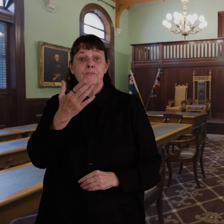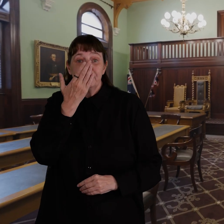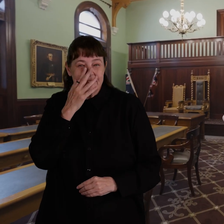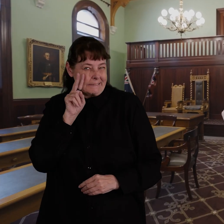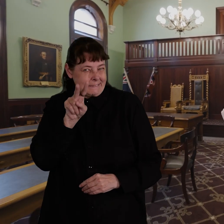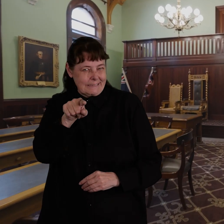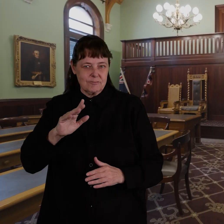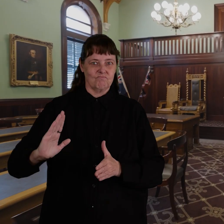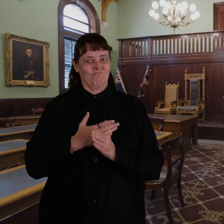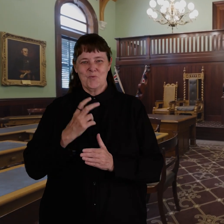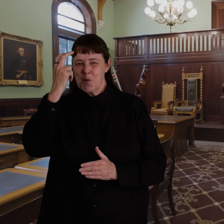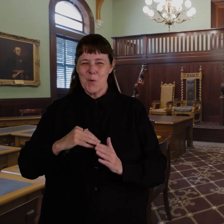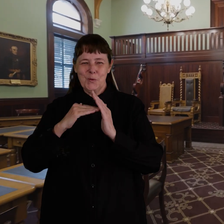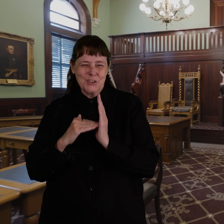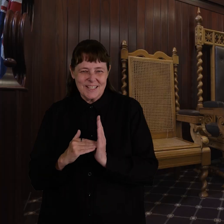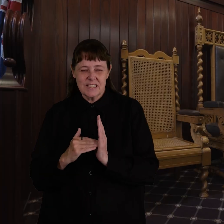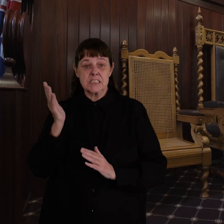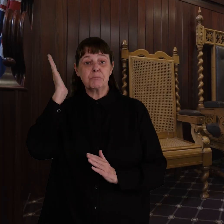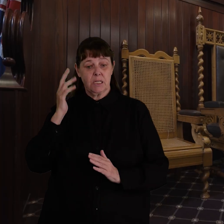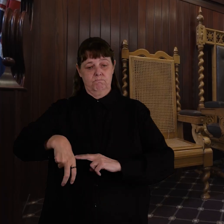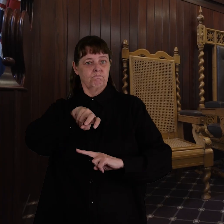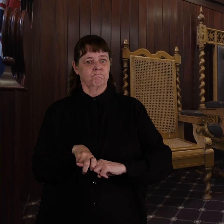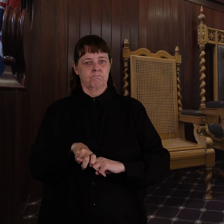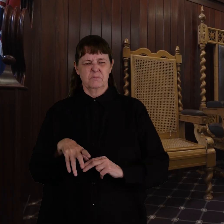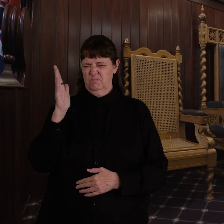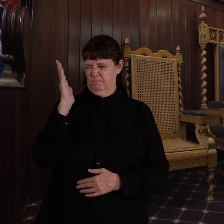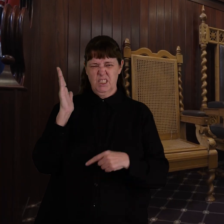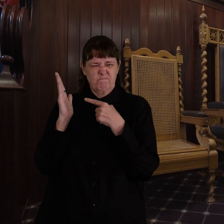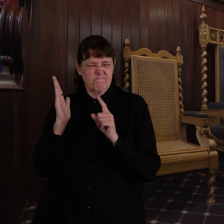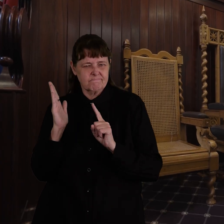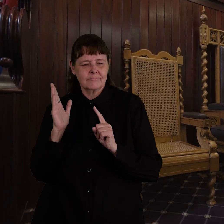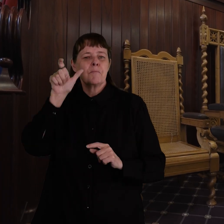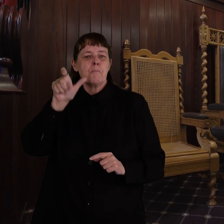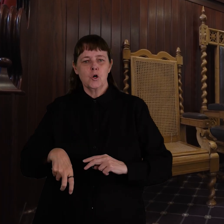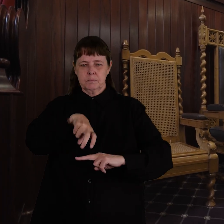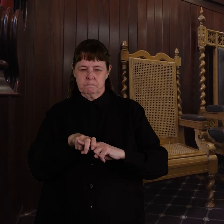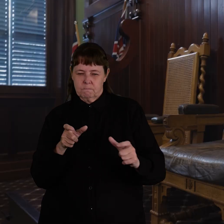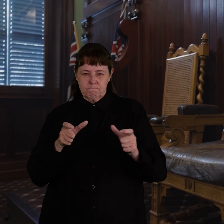you can see the original chairs that would have been used by the Speaker - That's the person